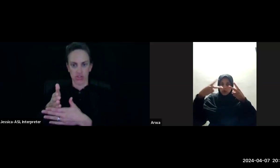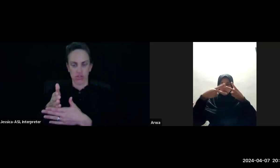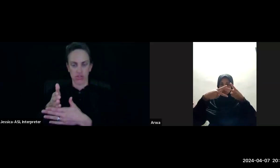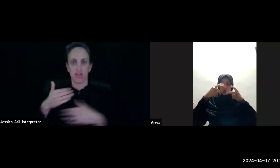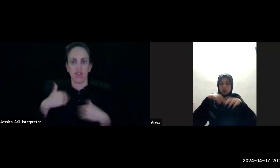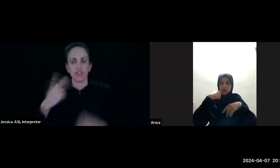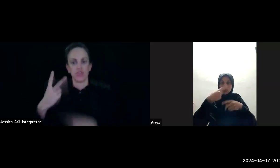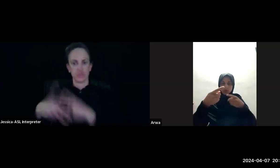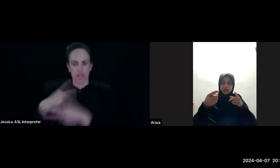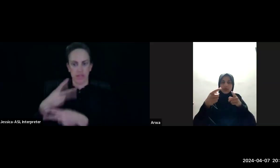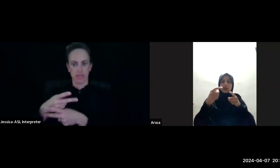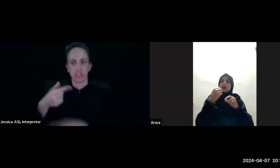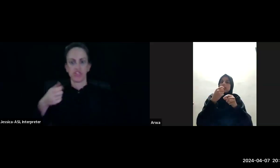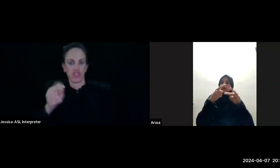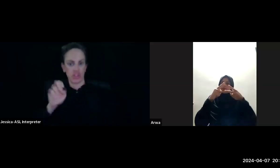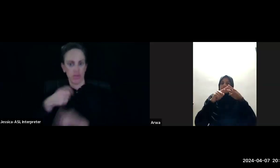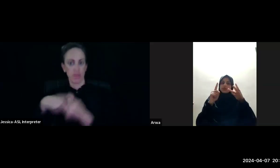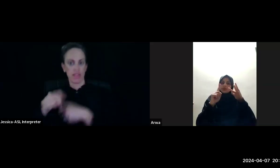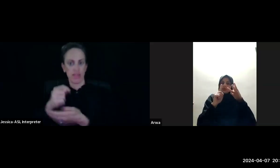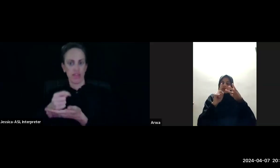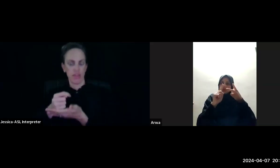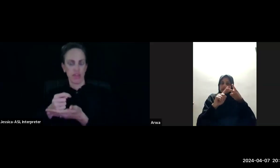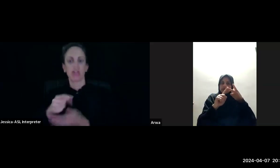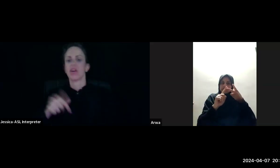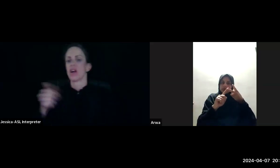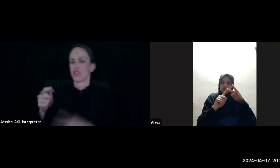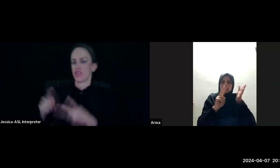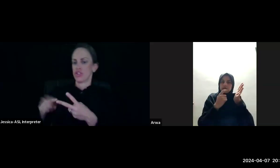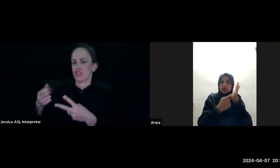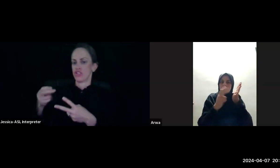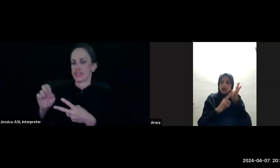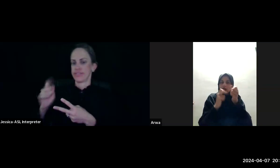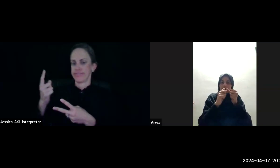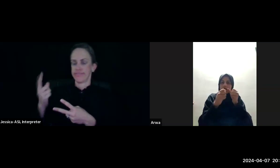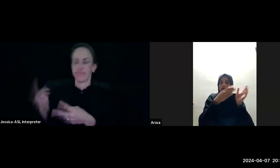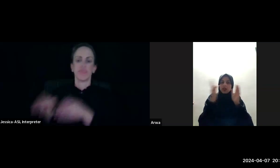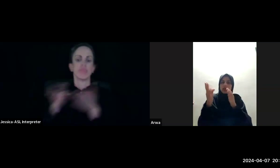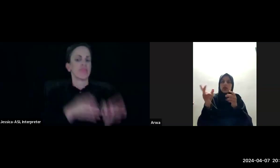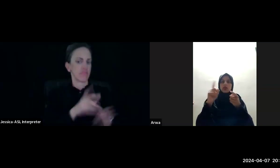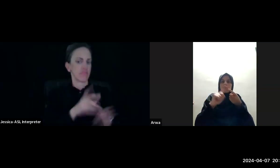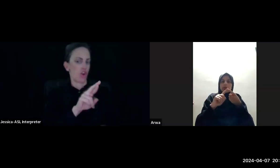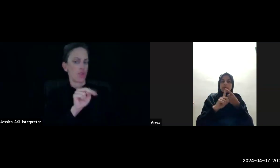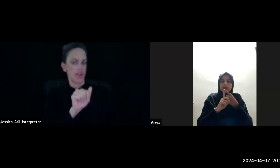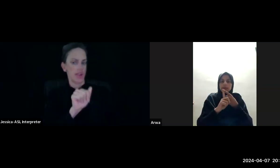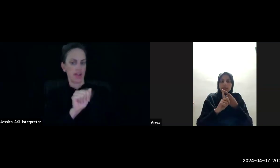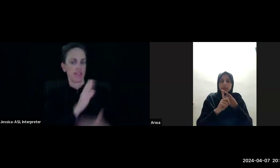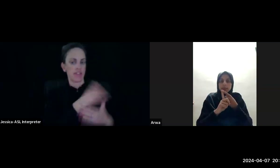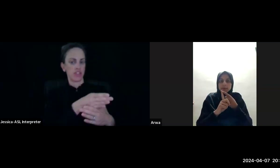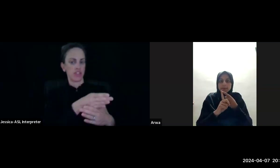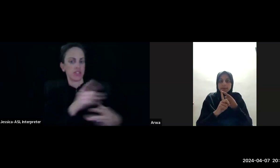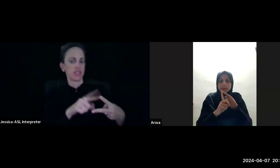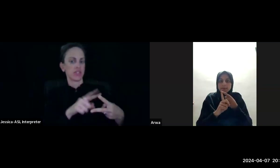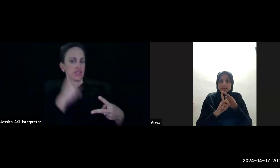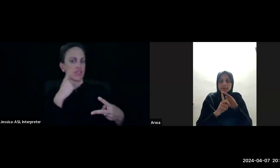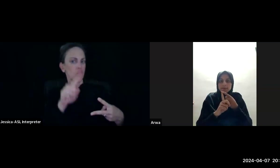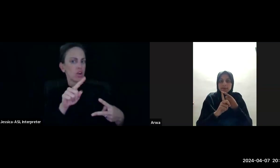Gene editing. the second one is RNA interventions. The main one is called as the antisense oligonucleotides